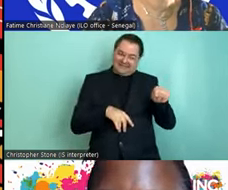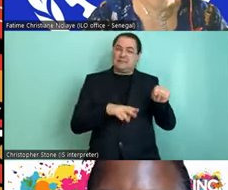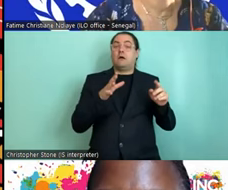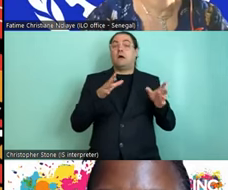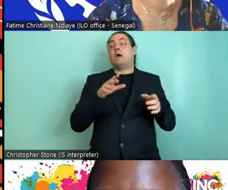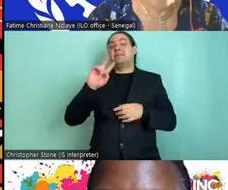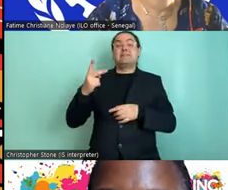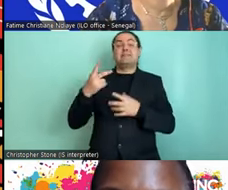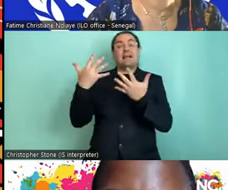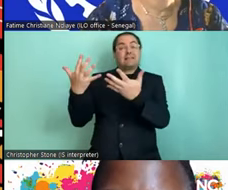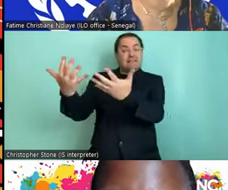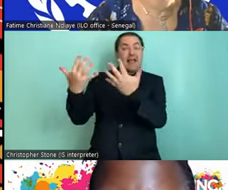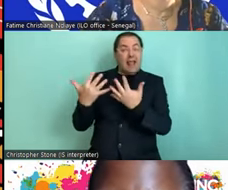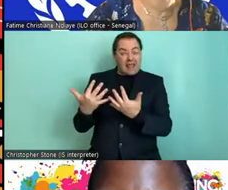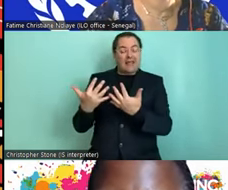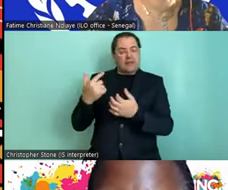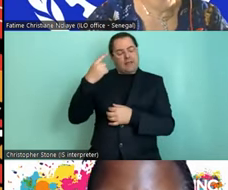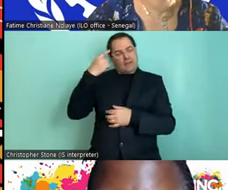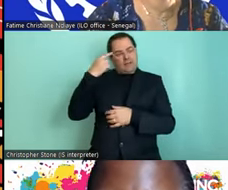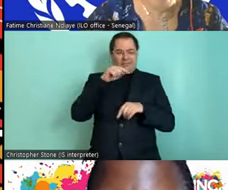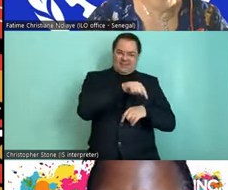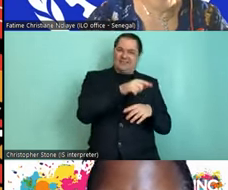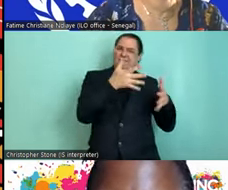10:41:48 When the first one ends in February of this year.